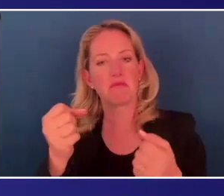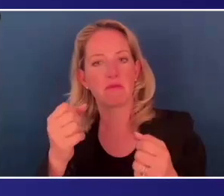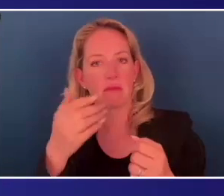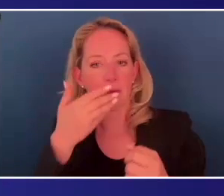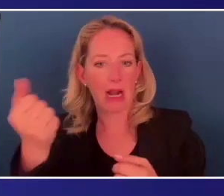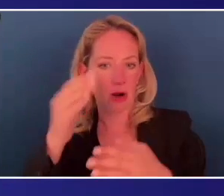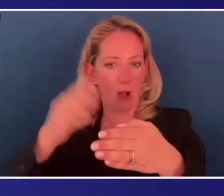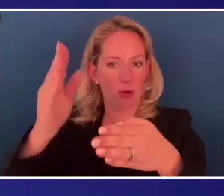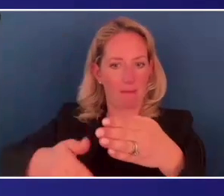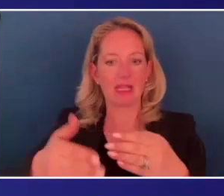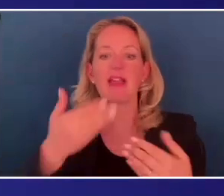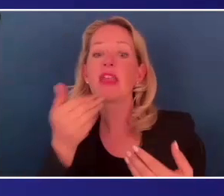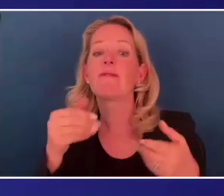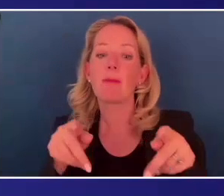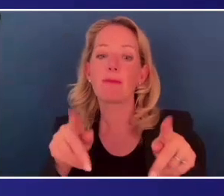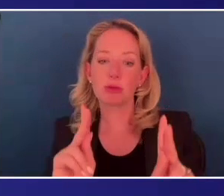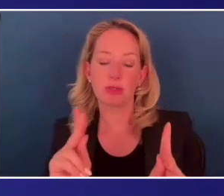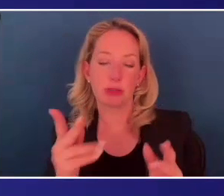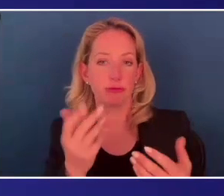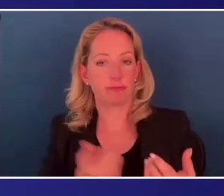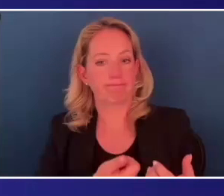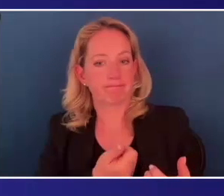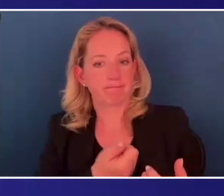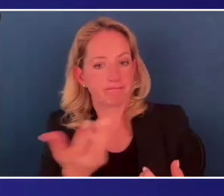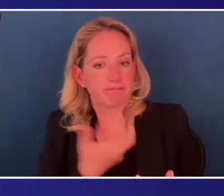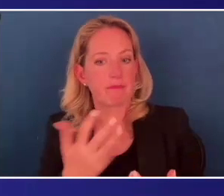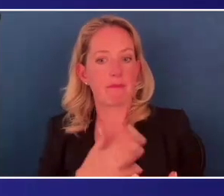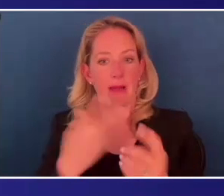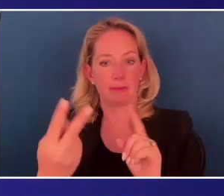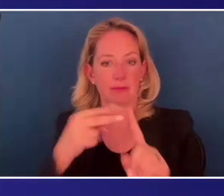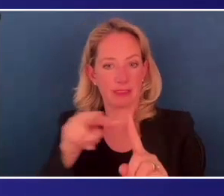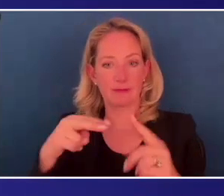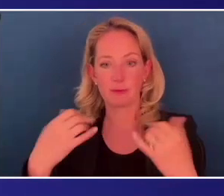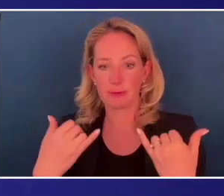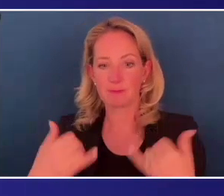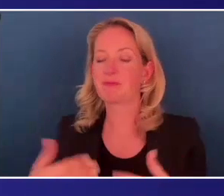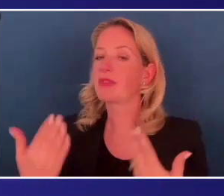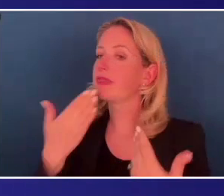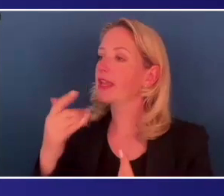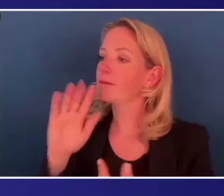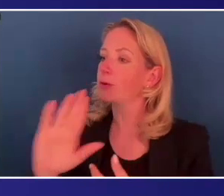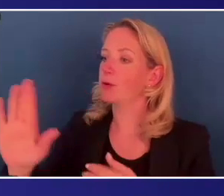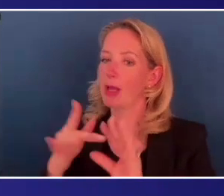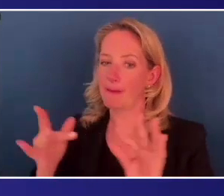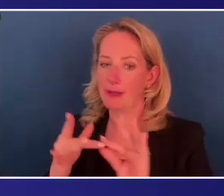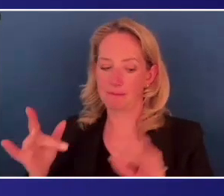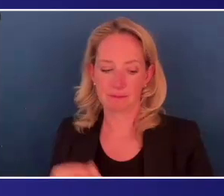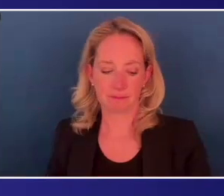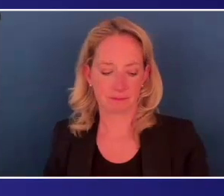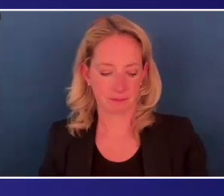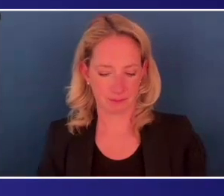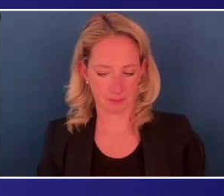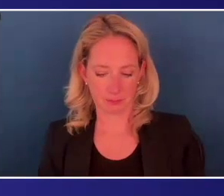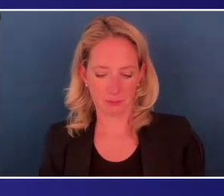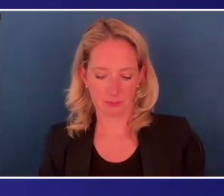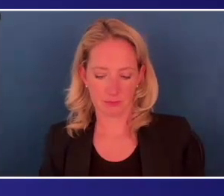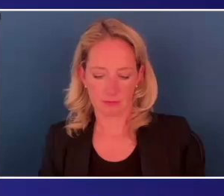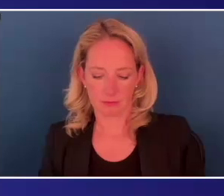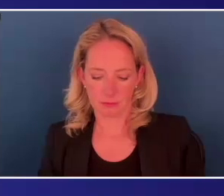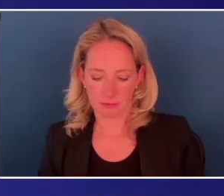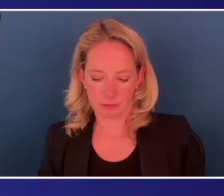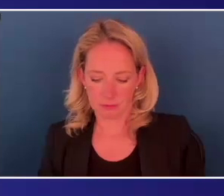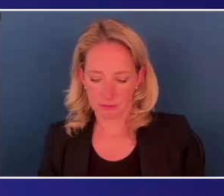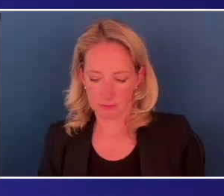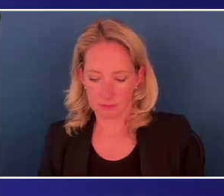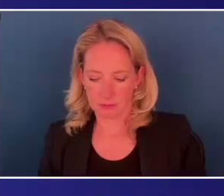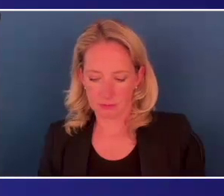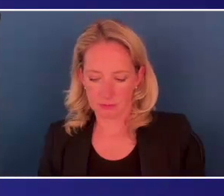Thank you for your comment.